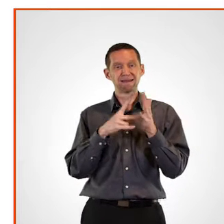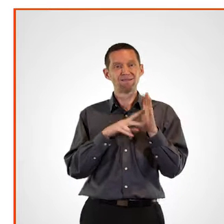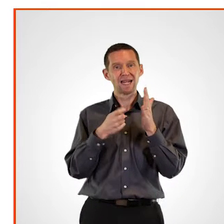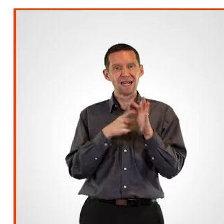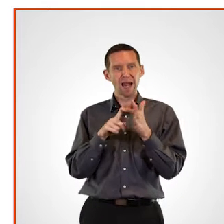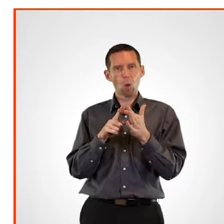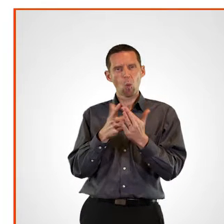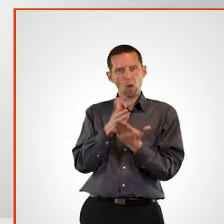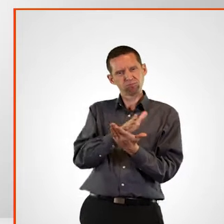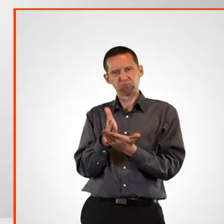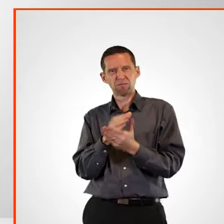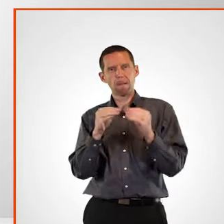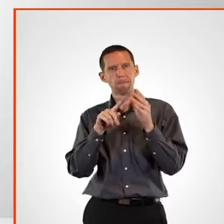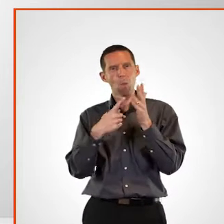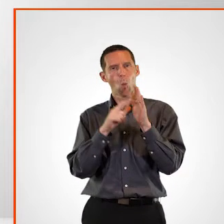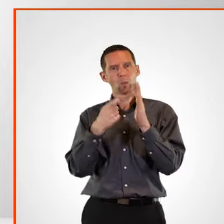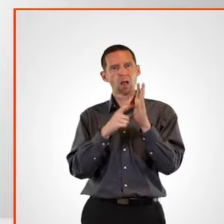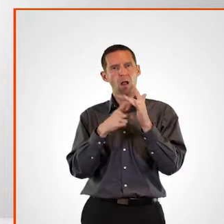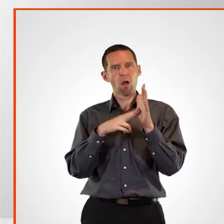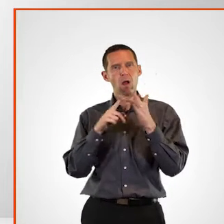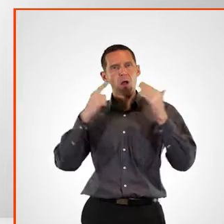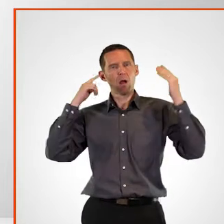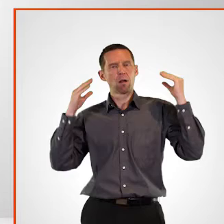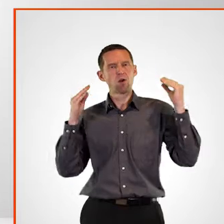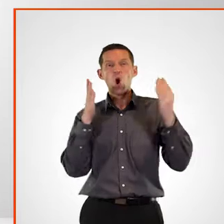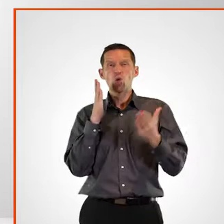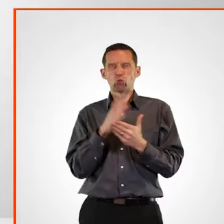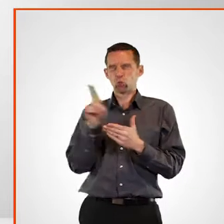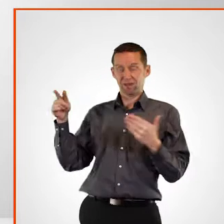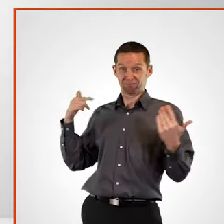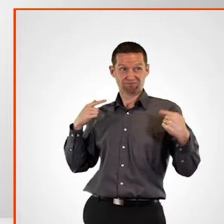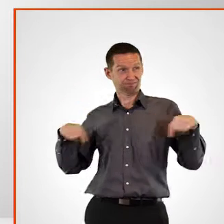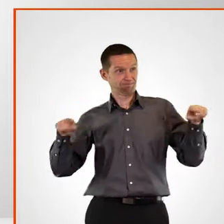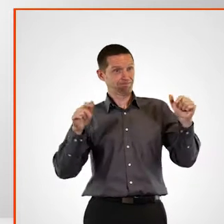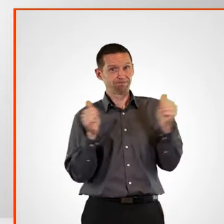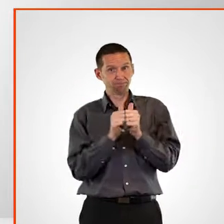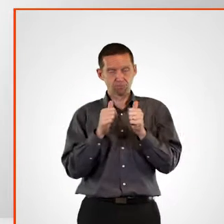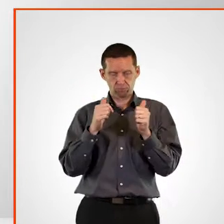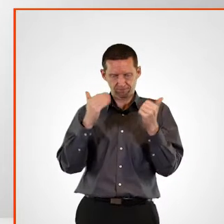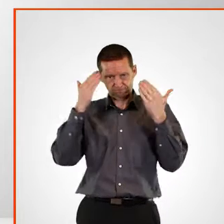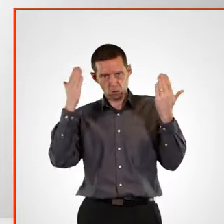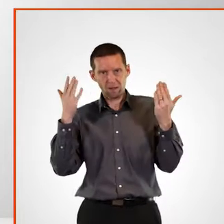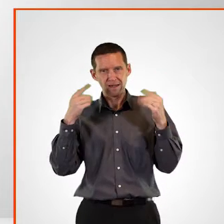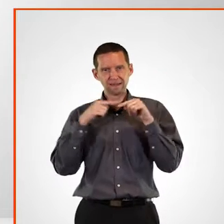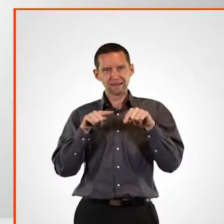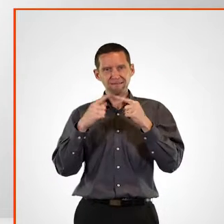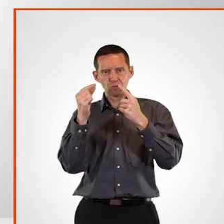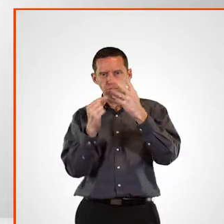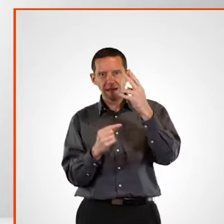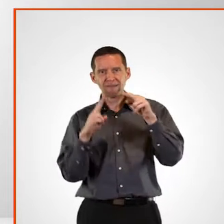the severe borderline hearing losses? And that's really unknown. I think it's still unknown. And it's going to be based on a number of factors,